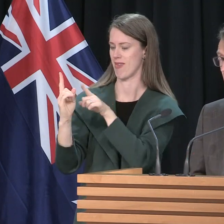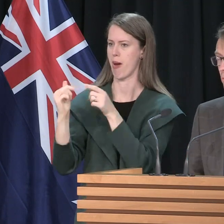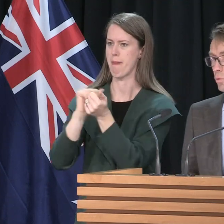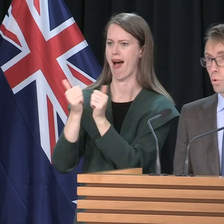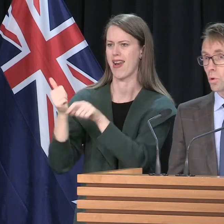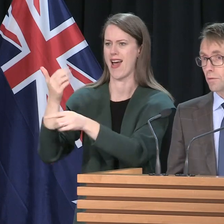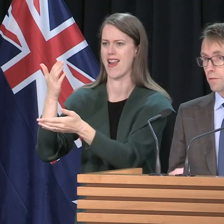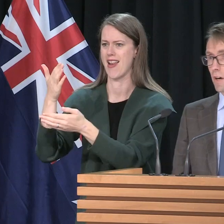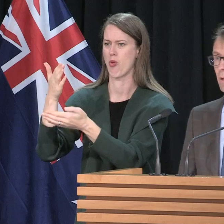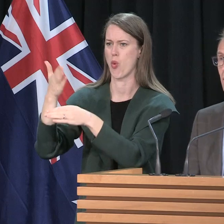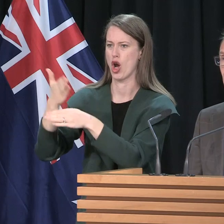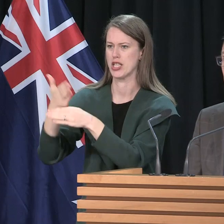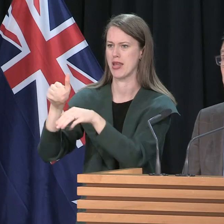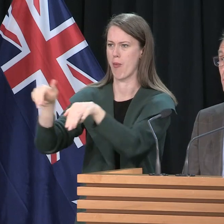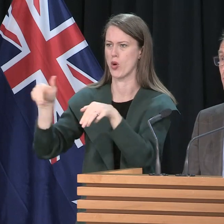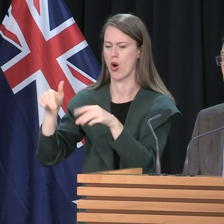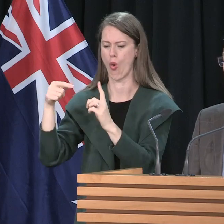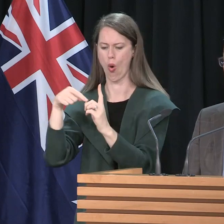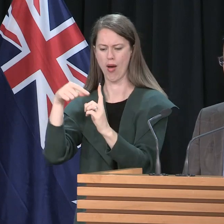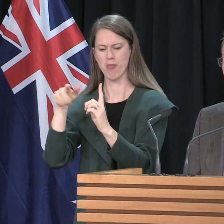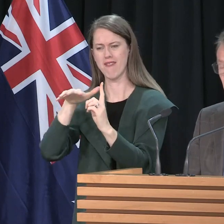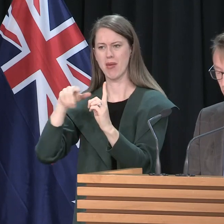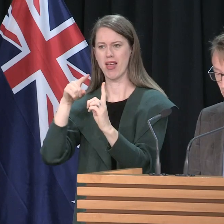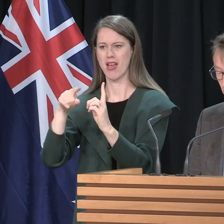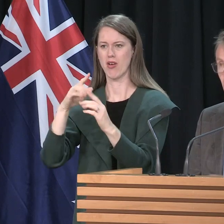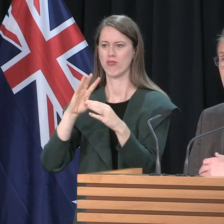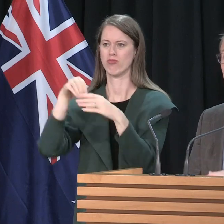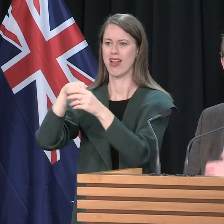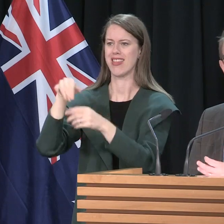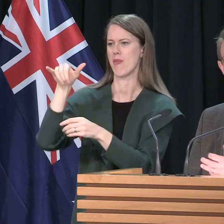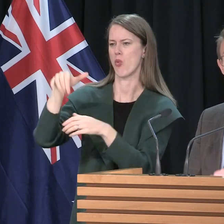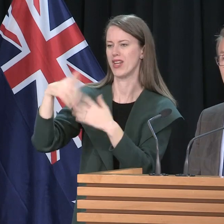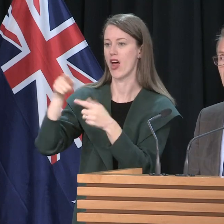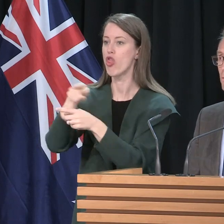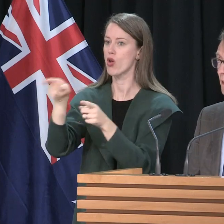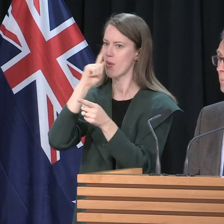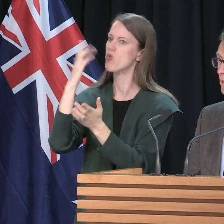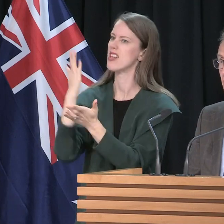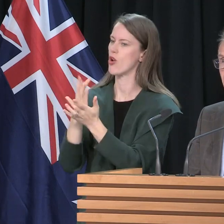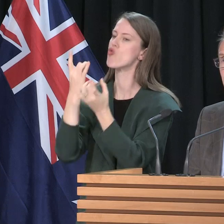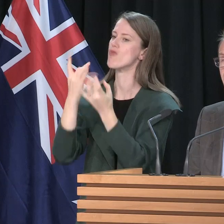the border or they live with someone who works at the